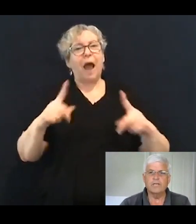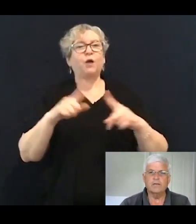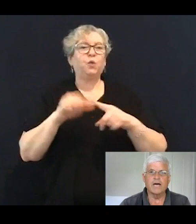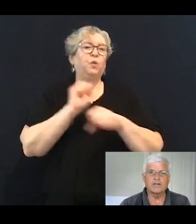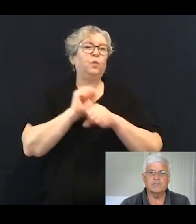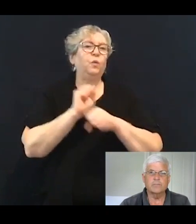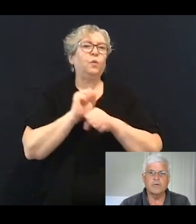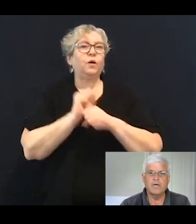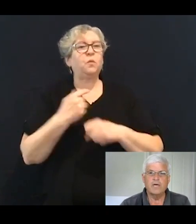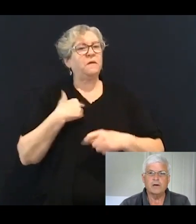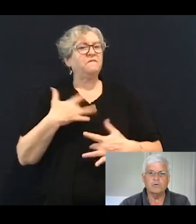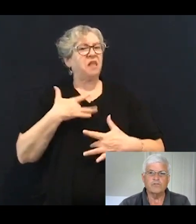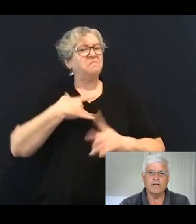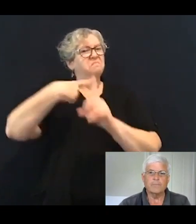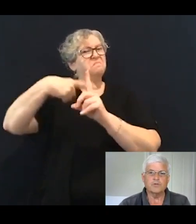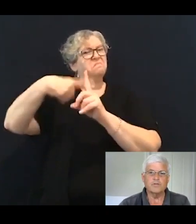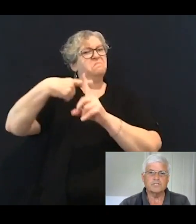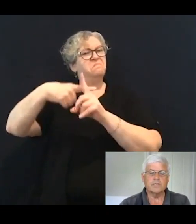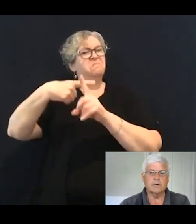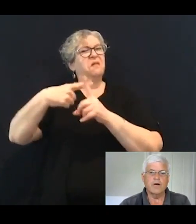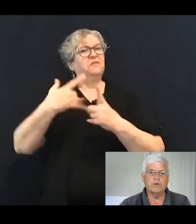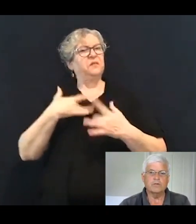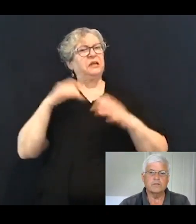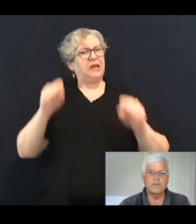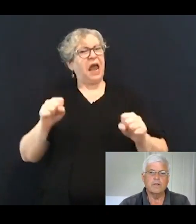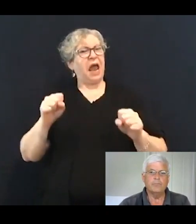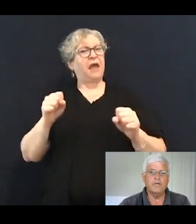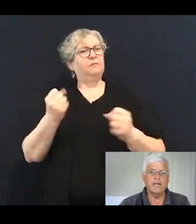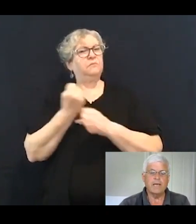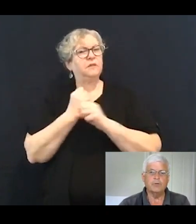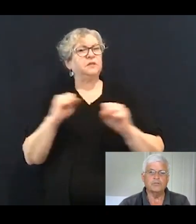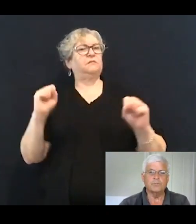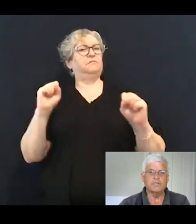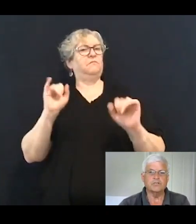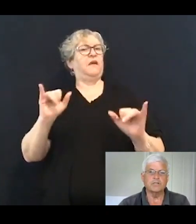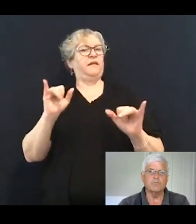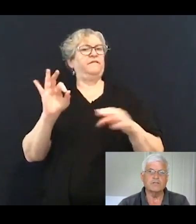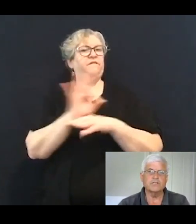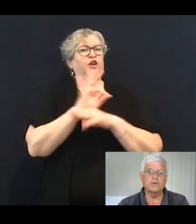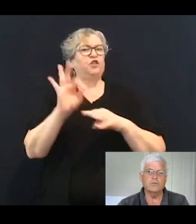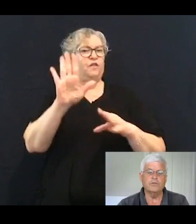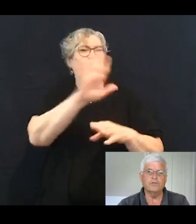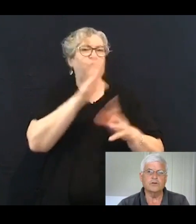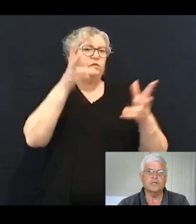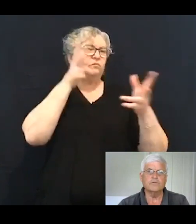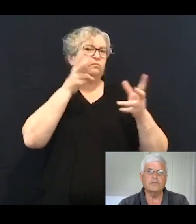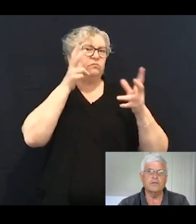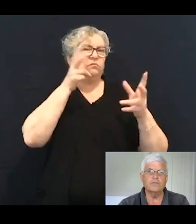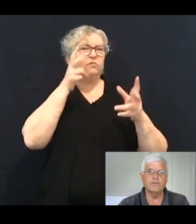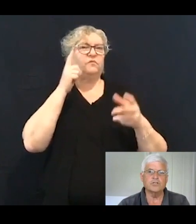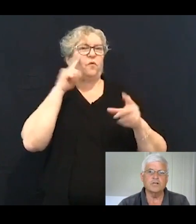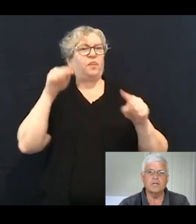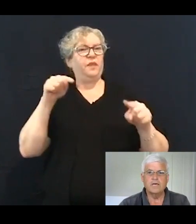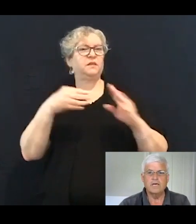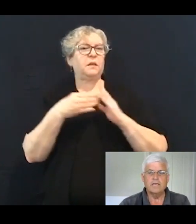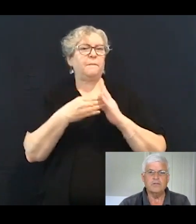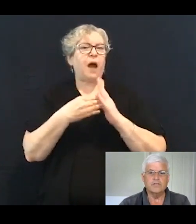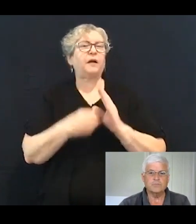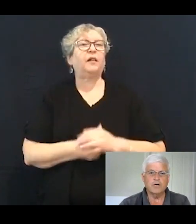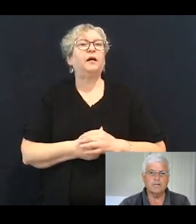And we're very optimistic about being able to potentially rescue the function of the vision in this model.